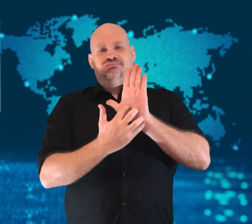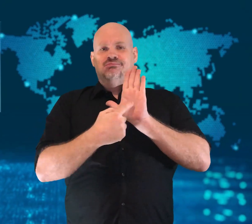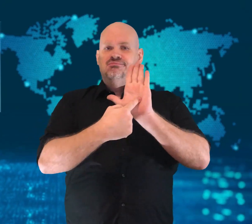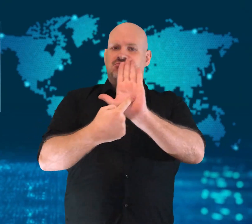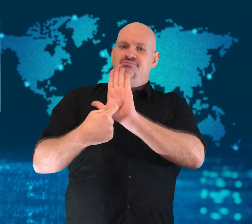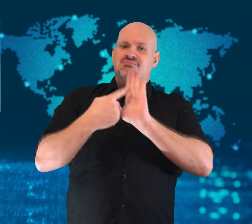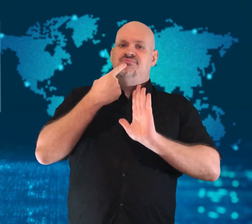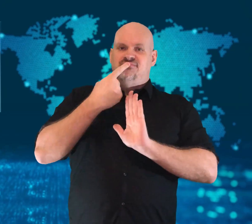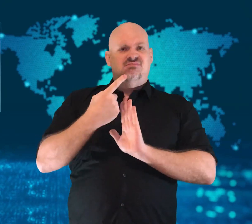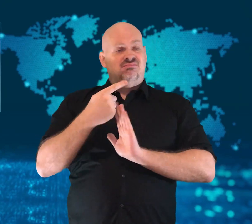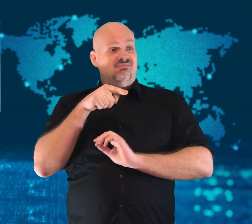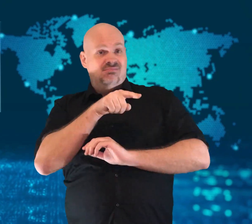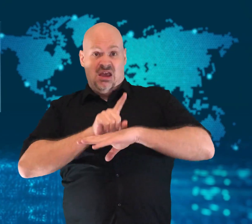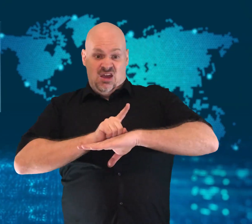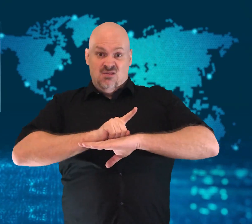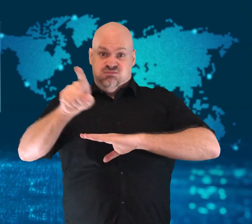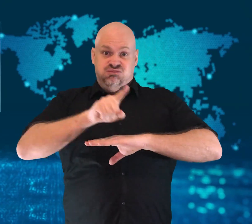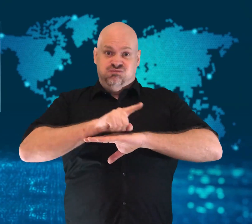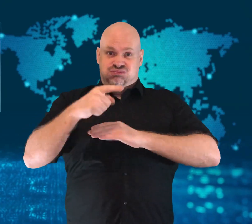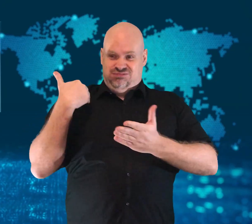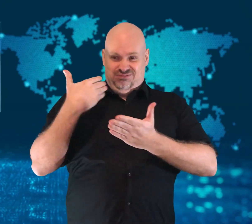this week’s tests.